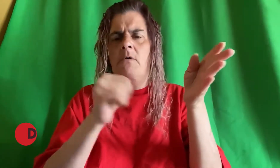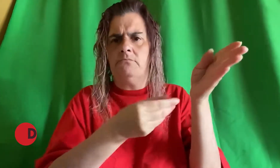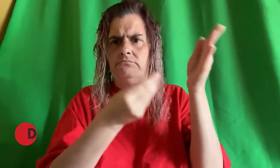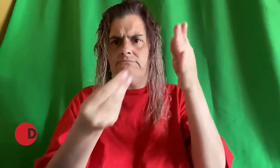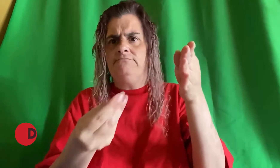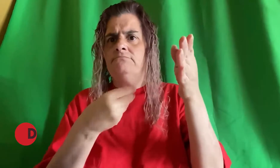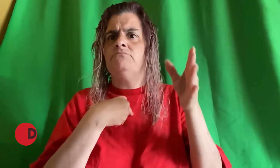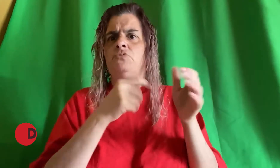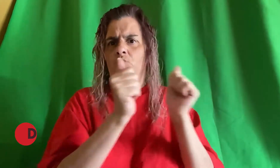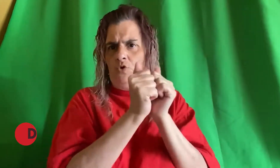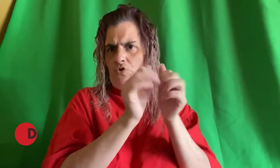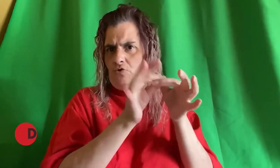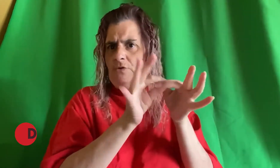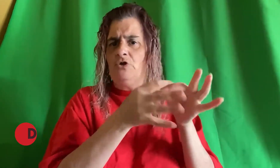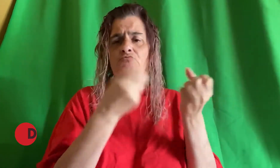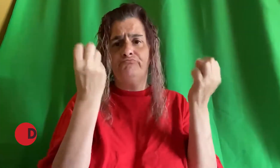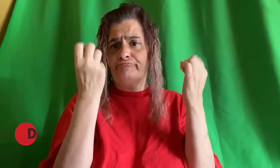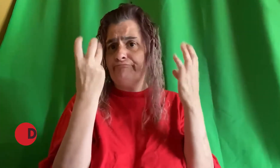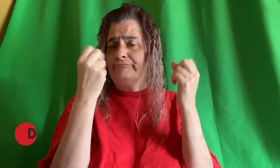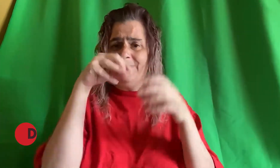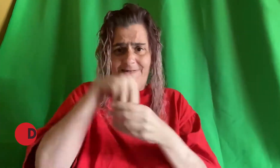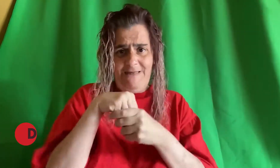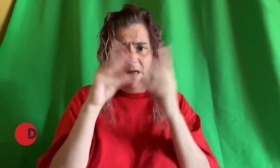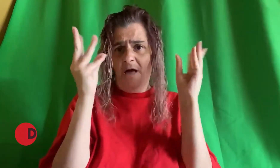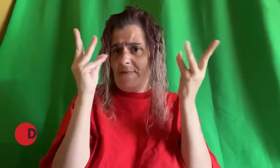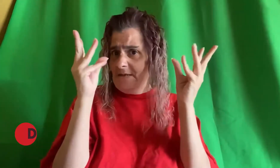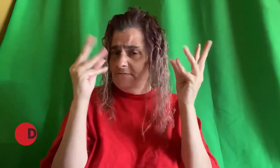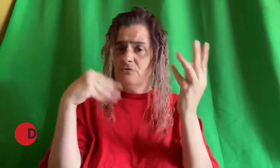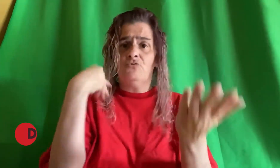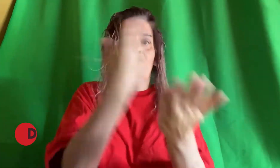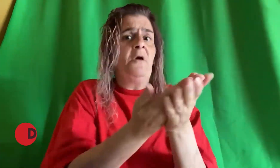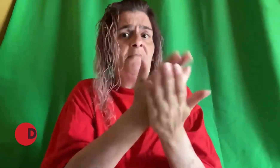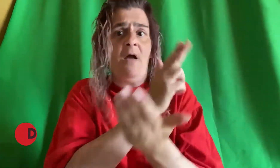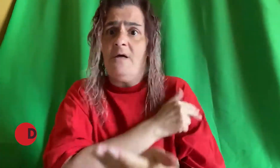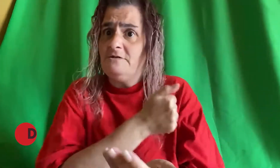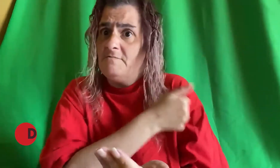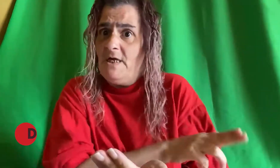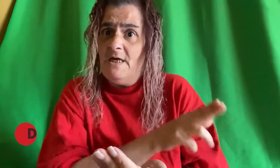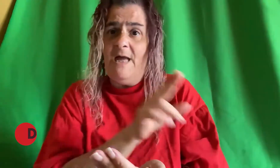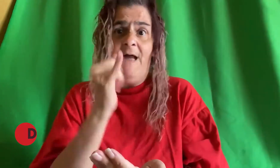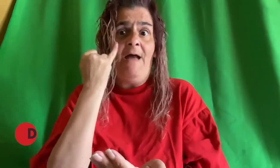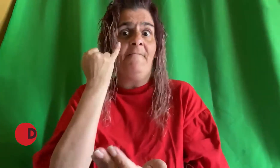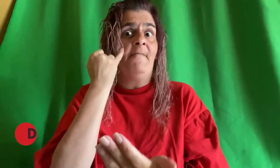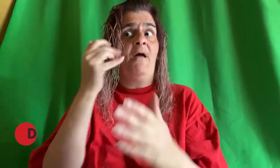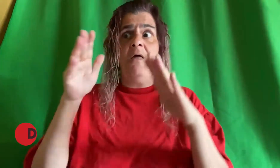communicate with the interpreter while inside the ambulance until you get to the hospital.